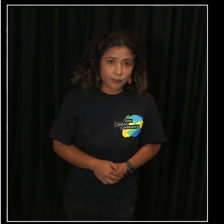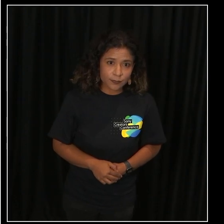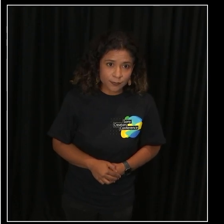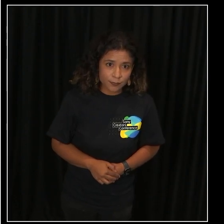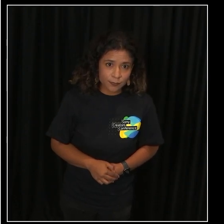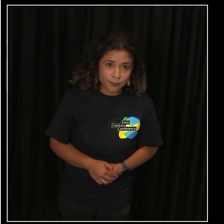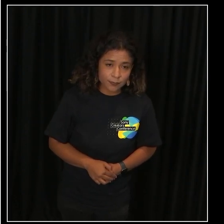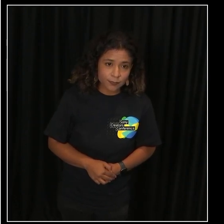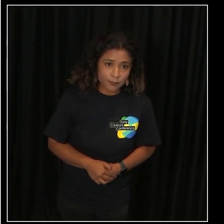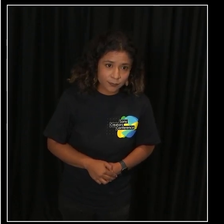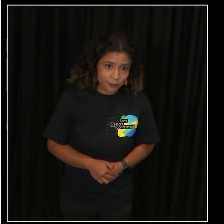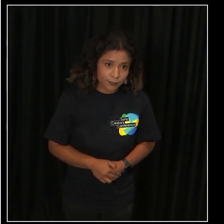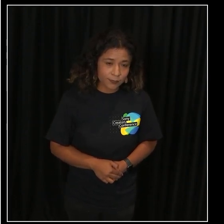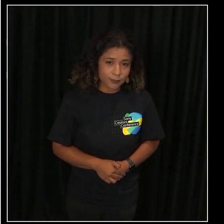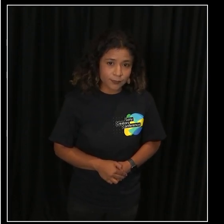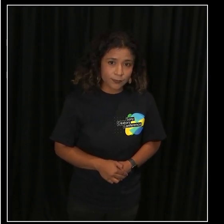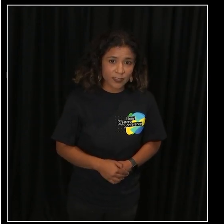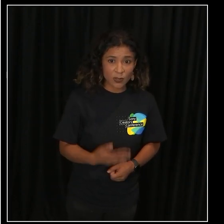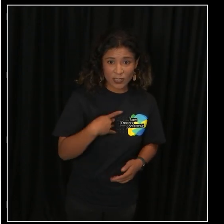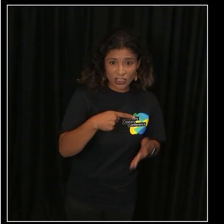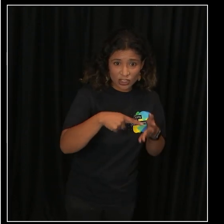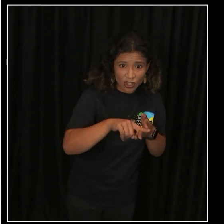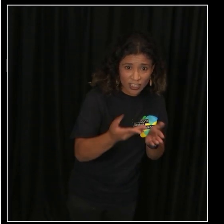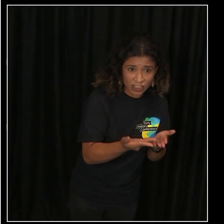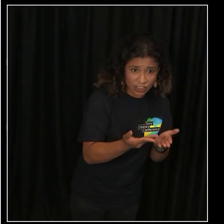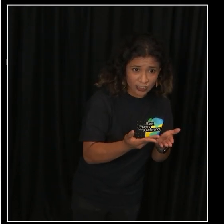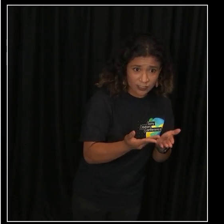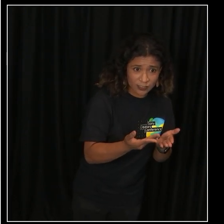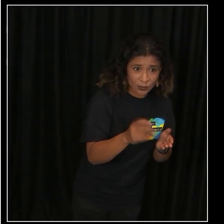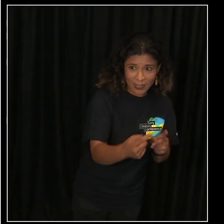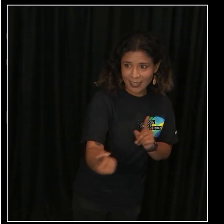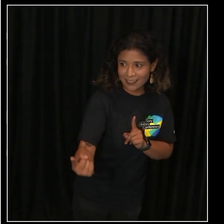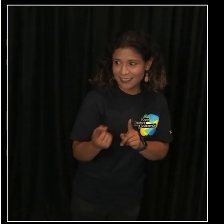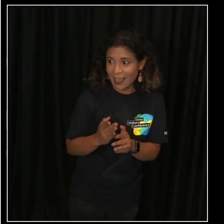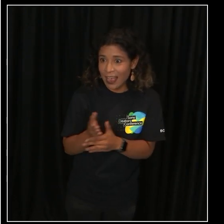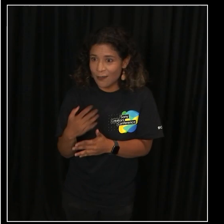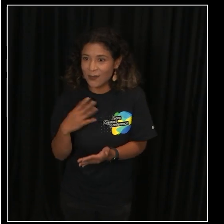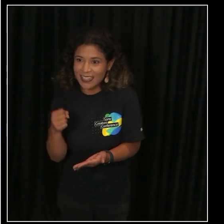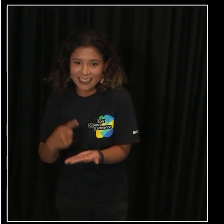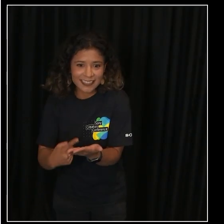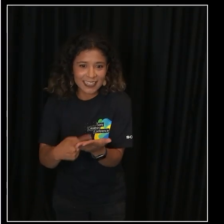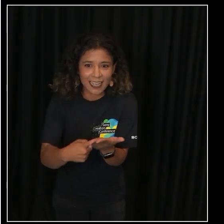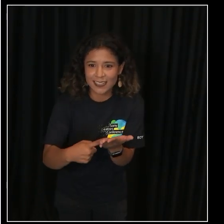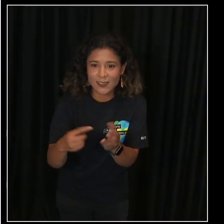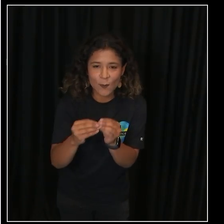We're not going to dive into neuro radiance fields here, but you can come say hi to us afterwards. There's probably a lot of talks here this week about neuro raidiance fields,